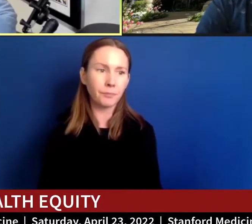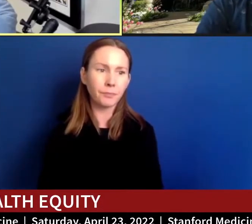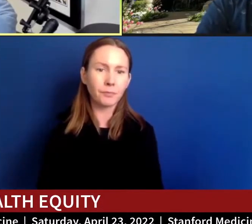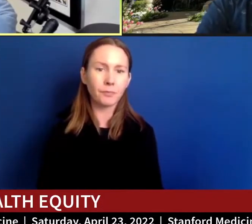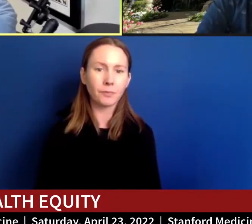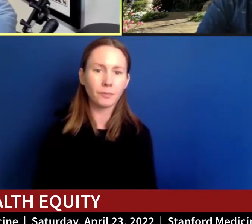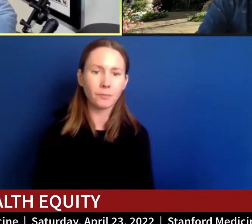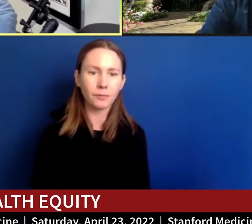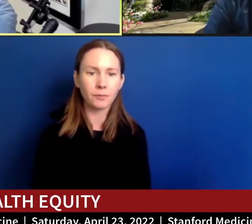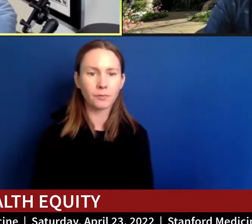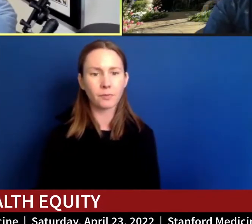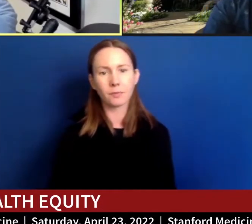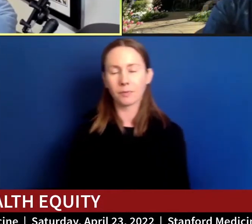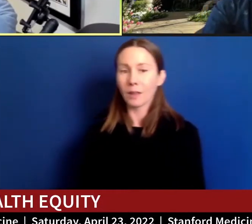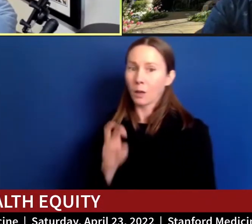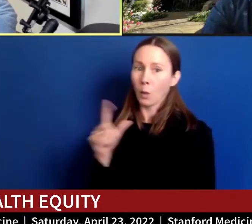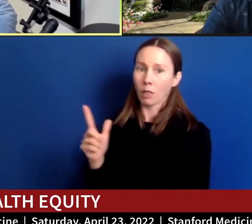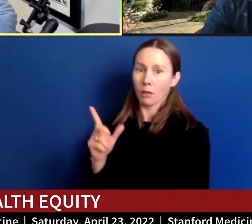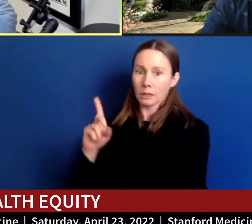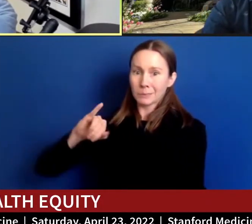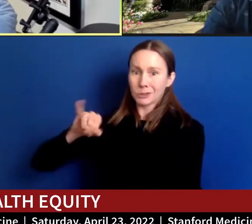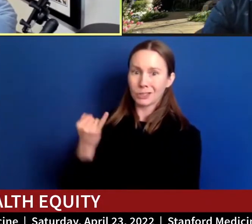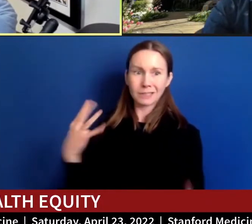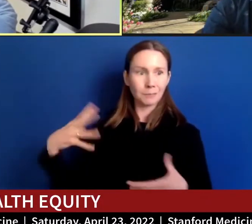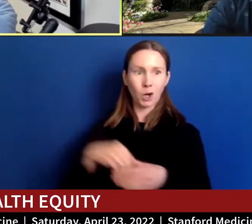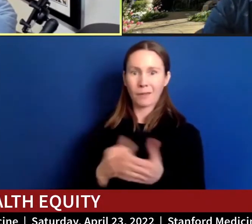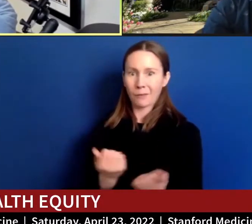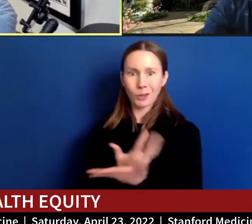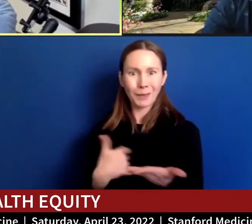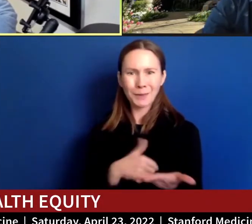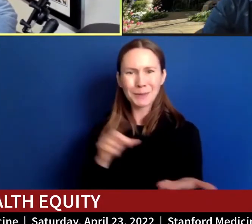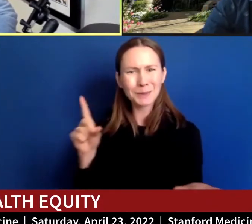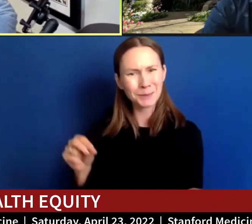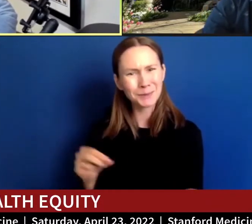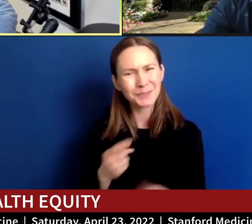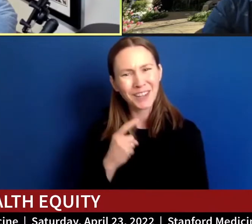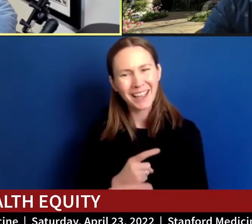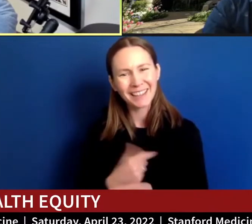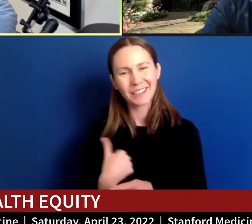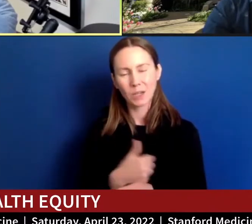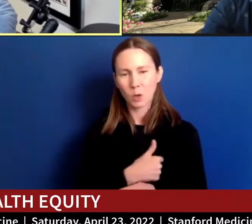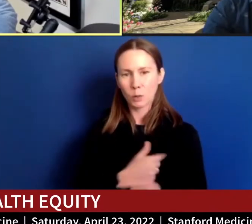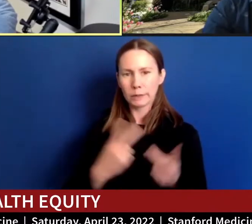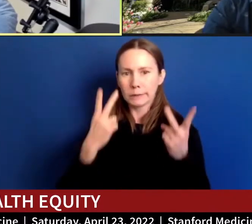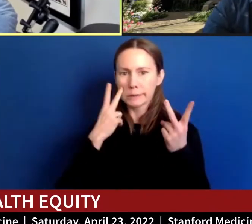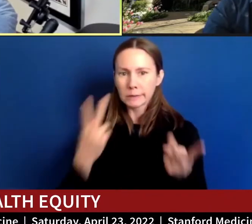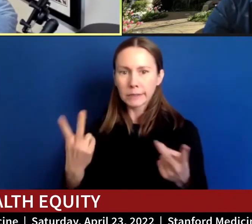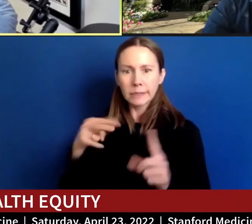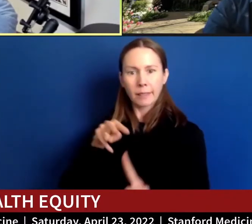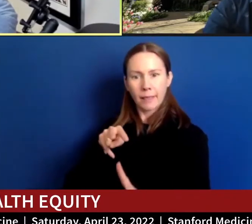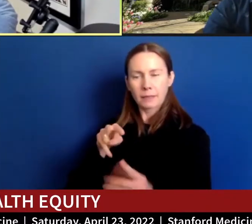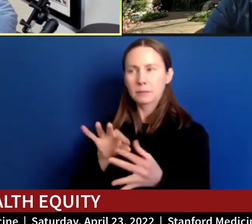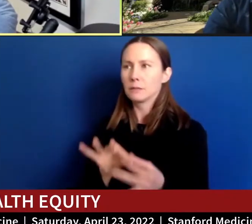justice is part and parcel of everything that we do, right? We look at the lens of where are